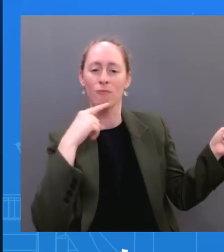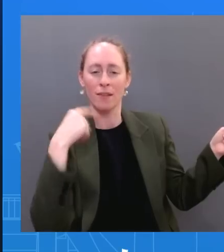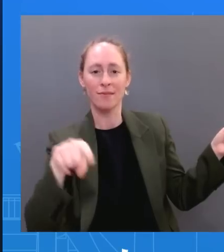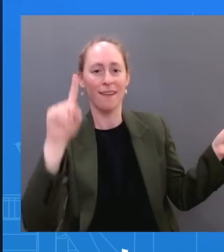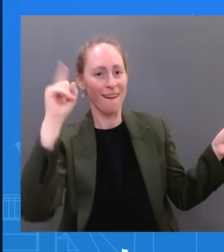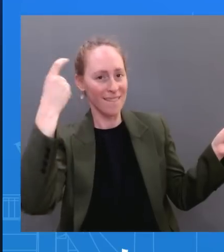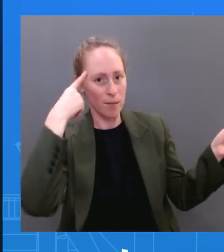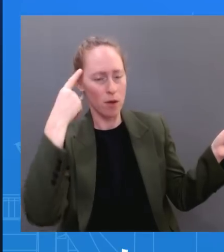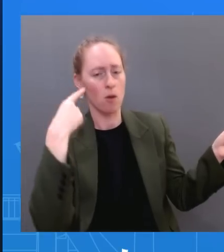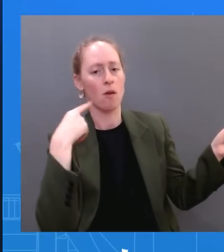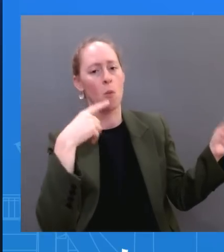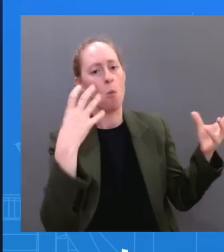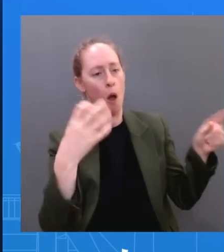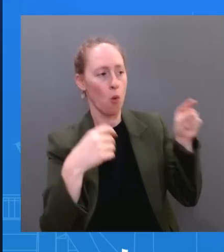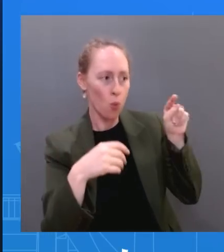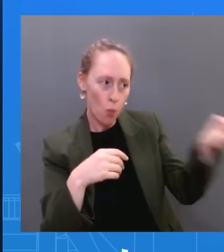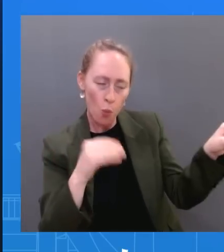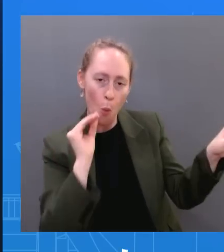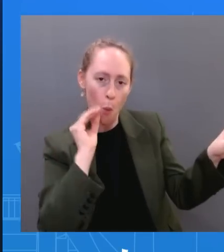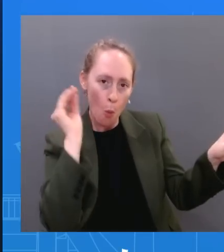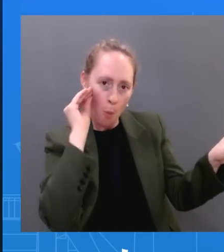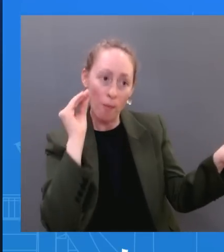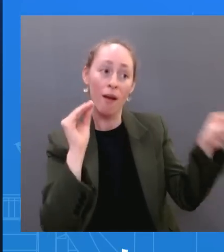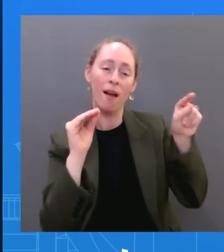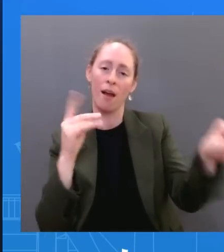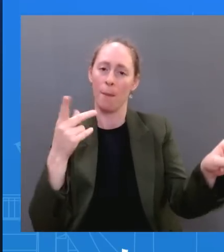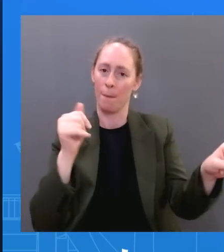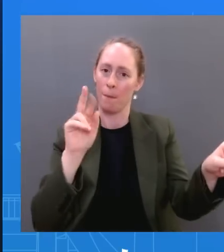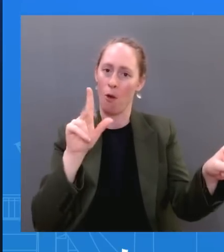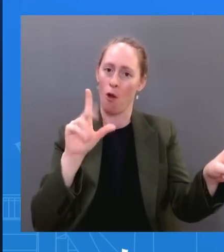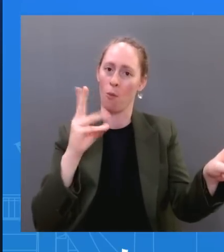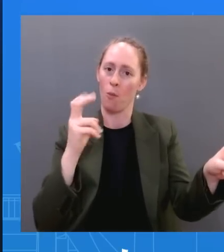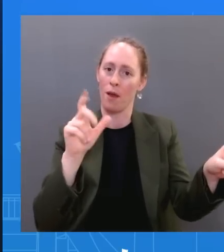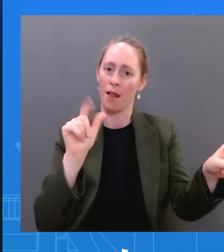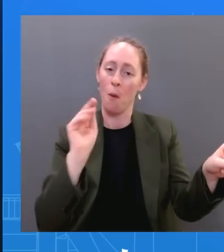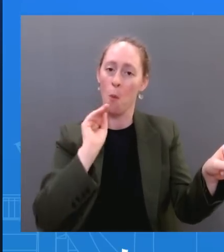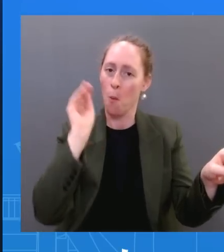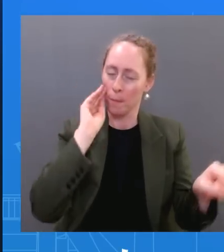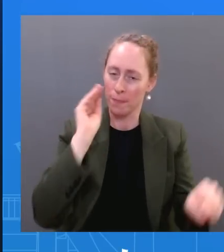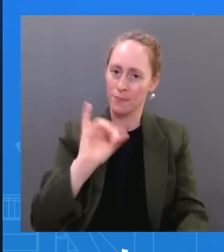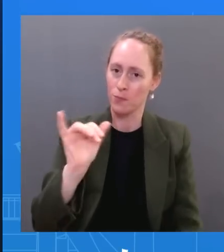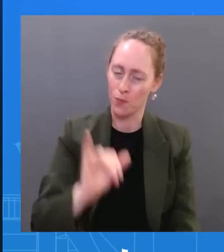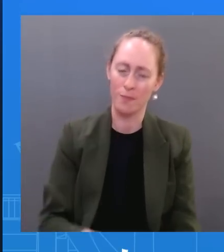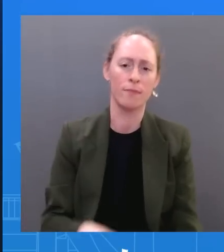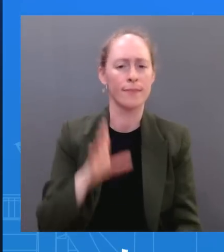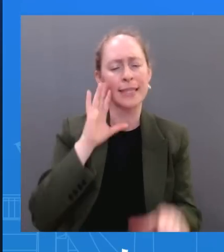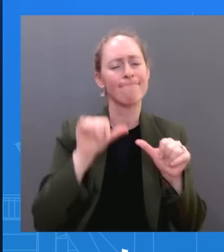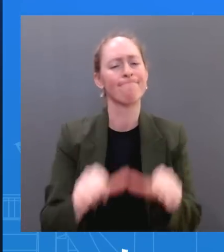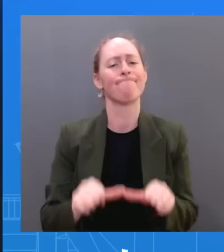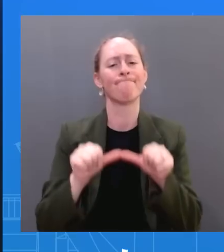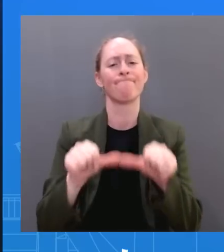until those two unjustly detained Americans and all unjustly detained Americans and hostages are home safely. Yeah.